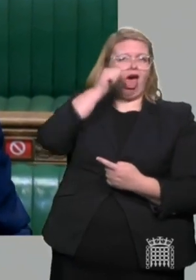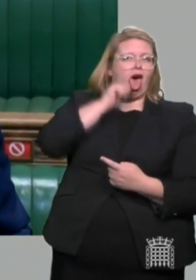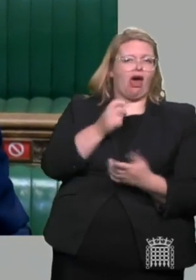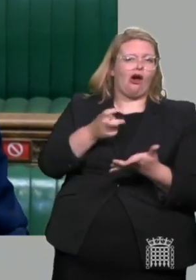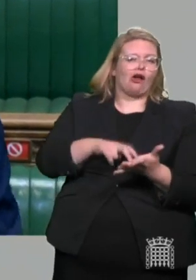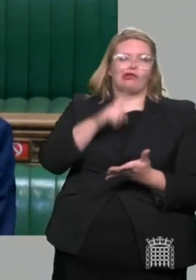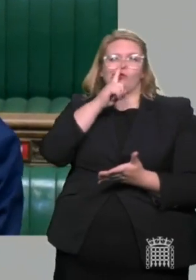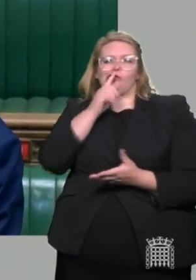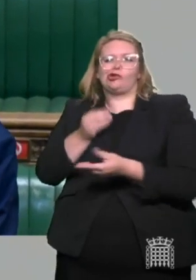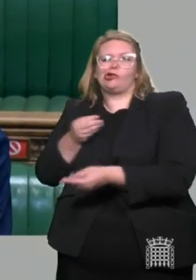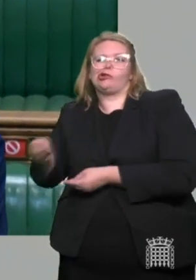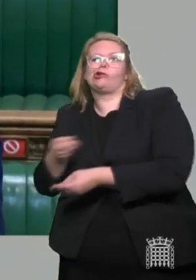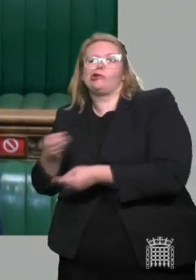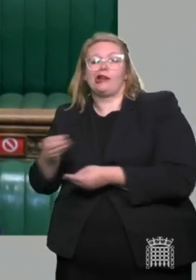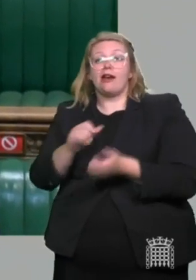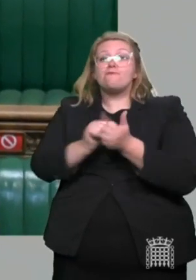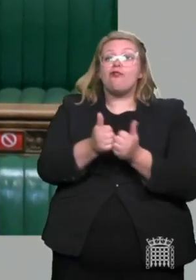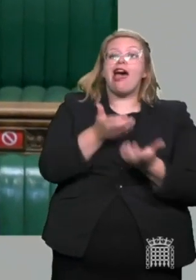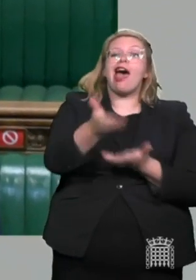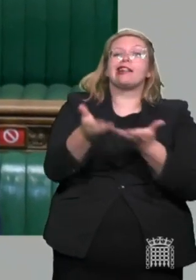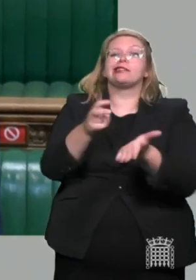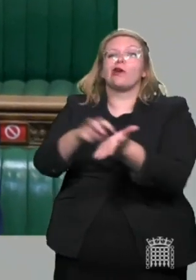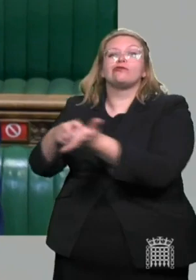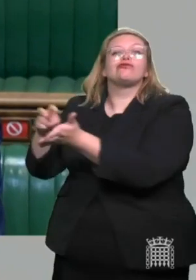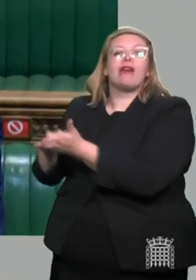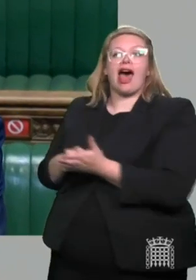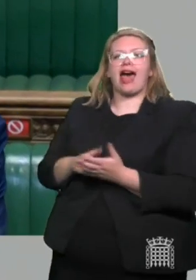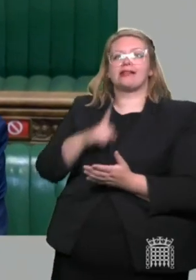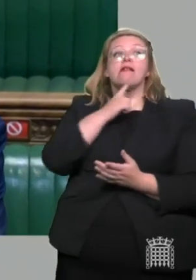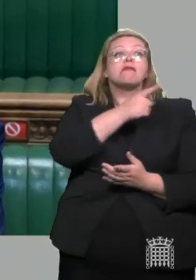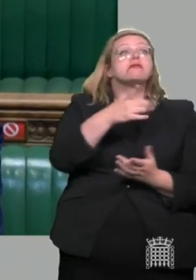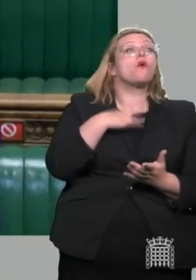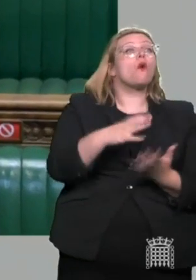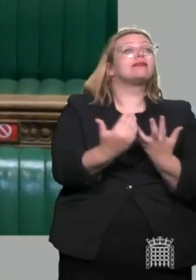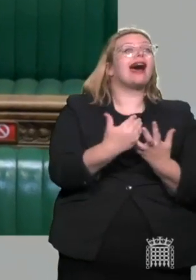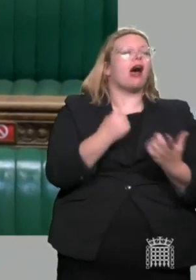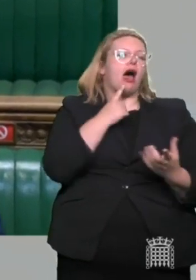for access. And who is at the heart of it? The Prime Minister. Major Sleaze, sitting there.